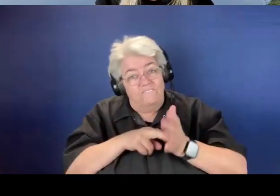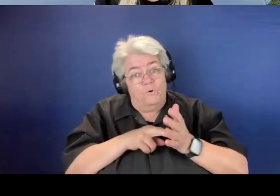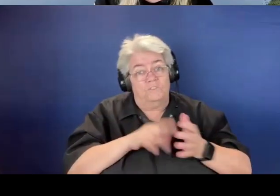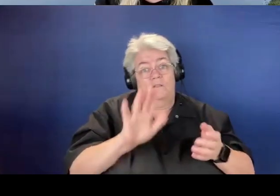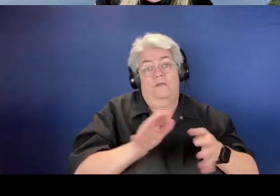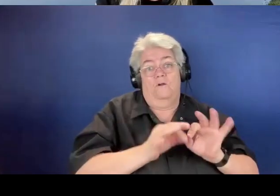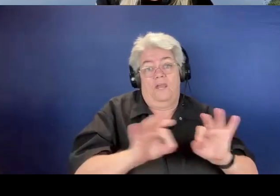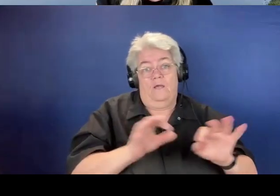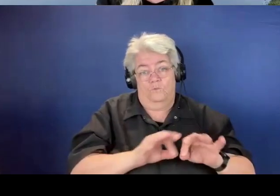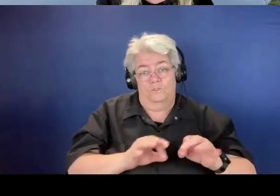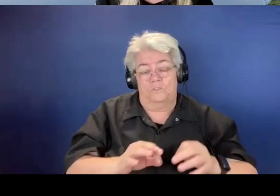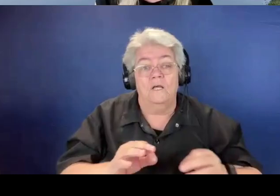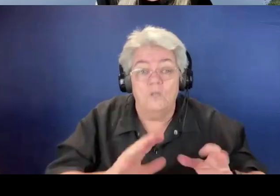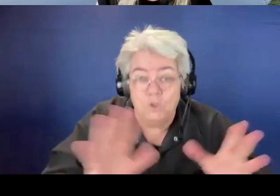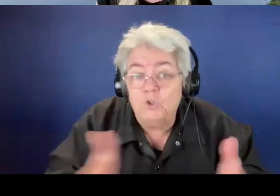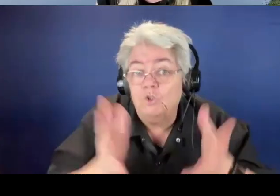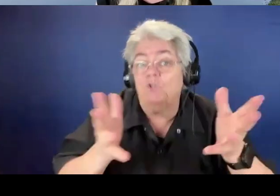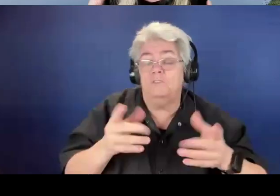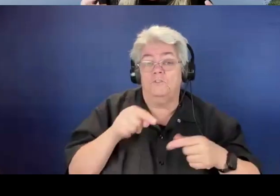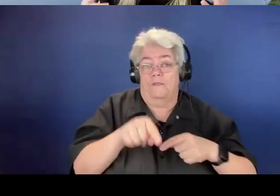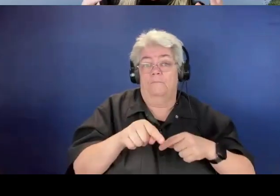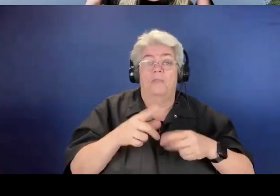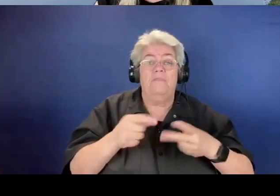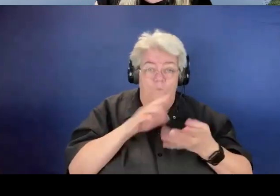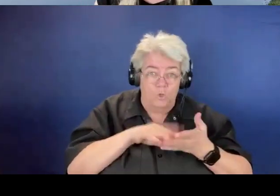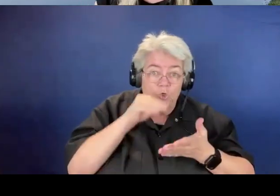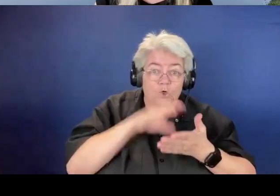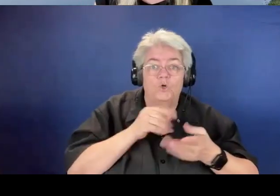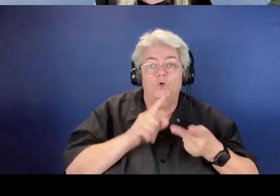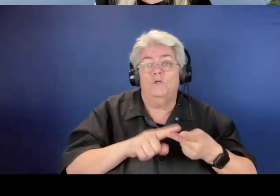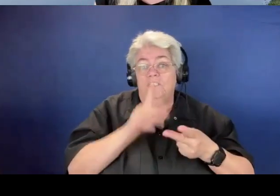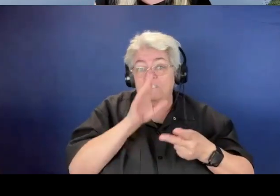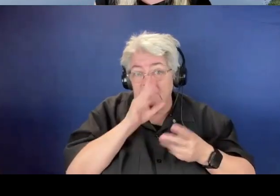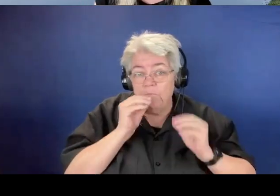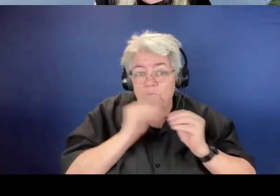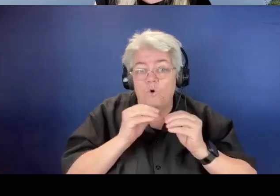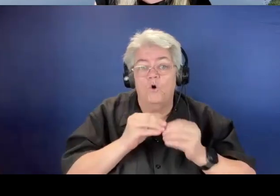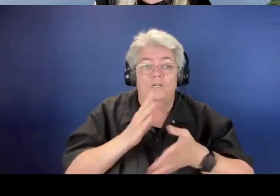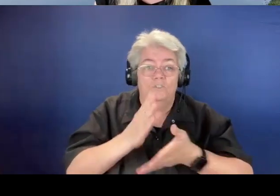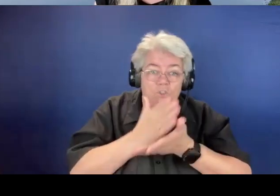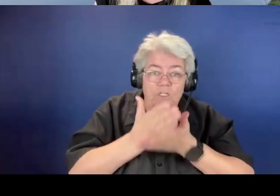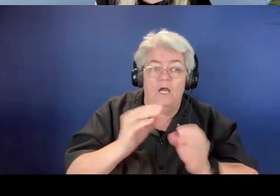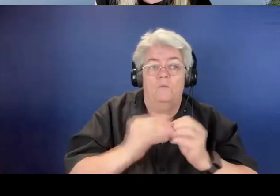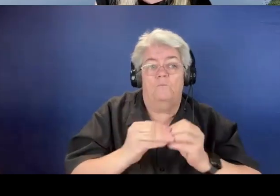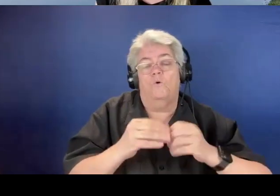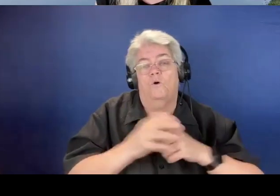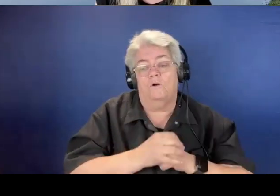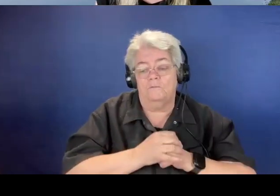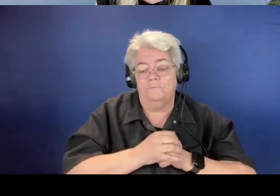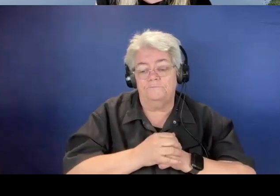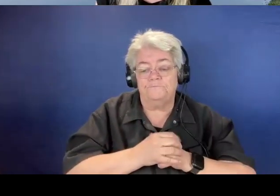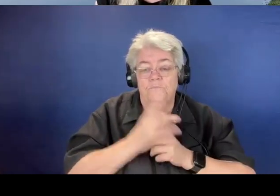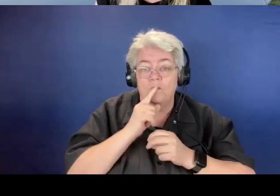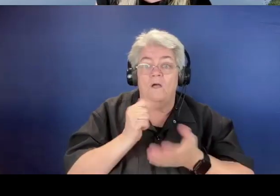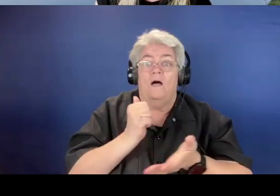encourage that child to learn more, speak more, share more. As professionals, it's really important that we help families see the progress